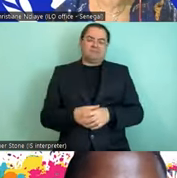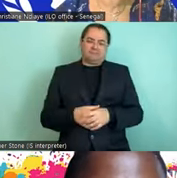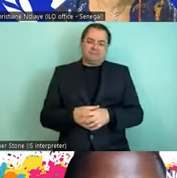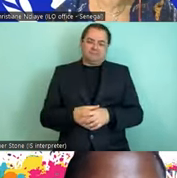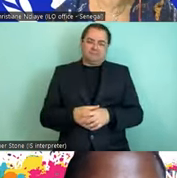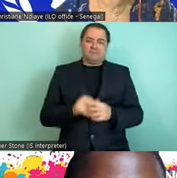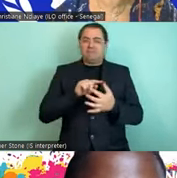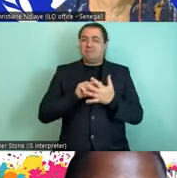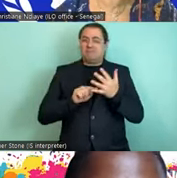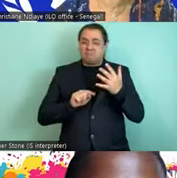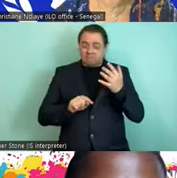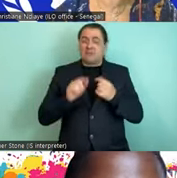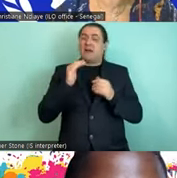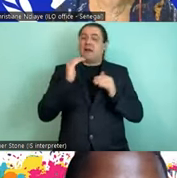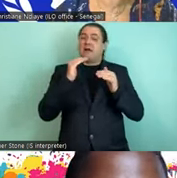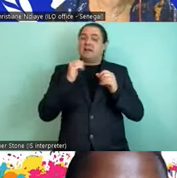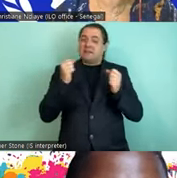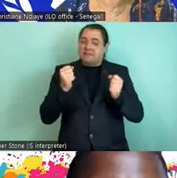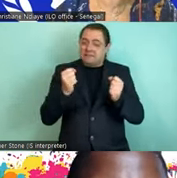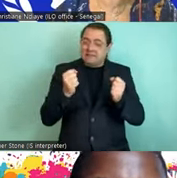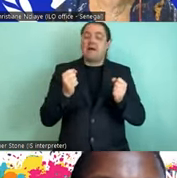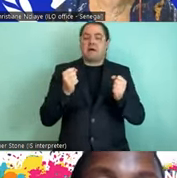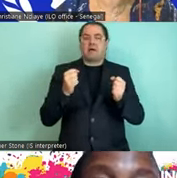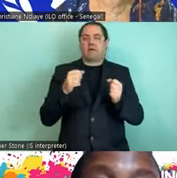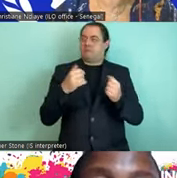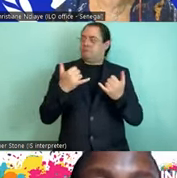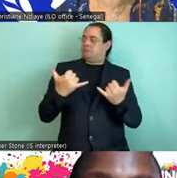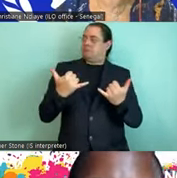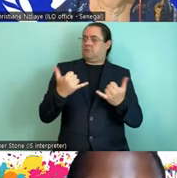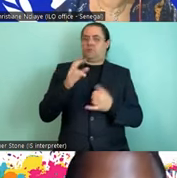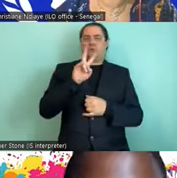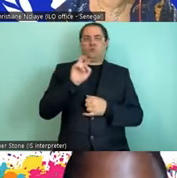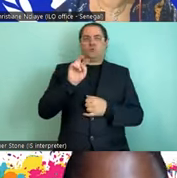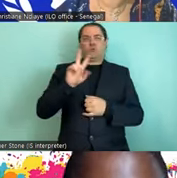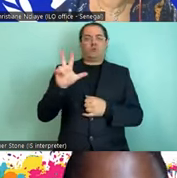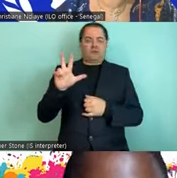inputs, just earlier this year we were, 10:40:24 we want a disability inclusion award